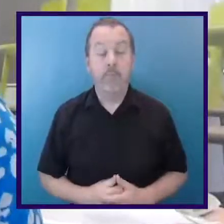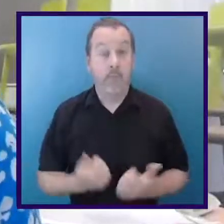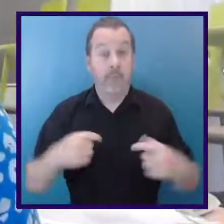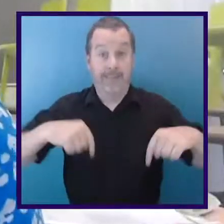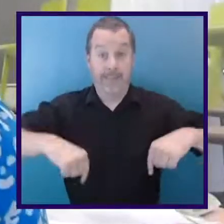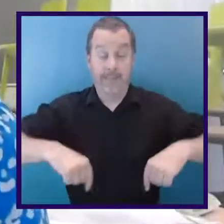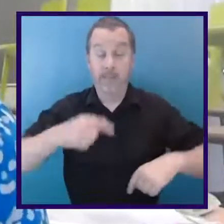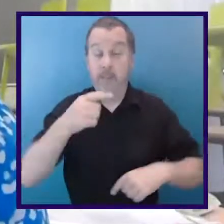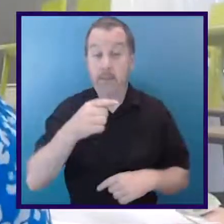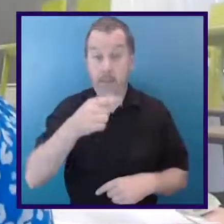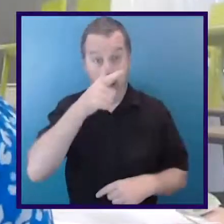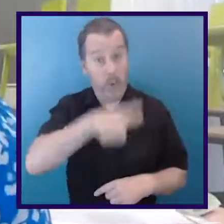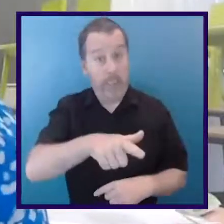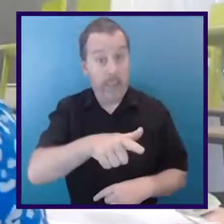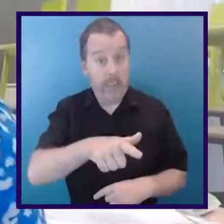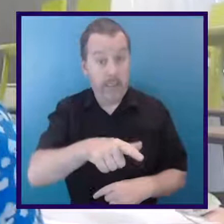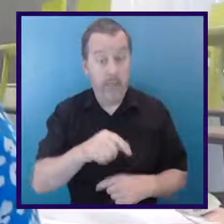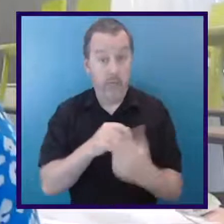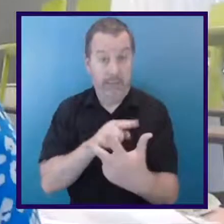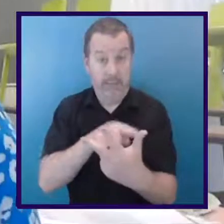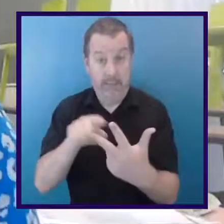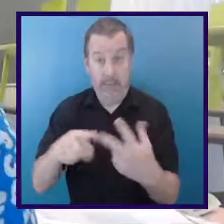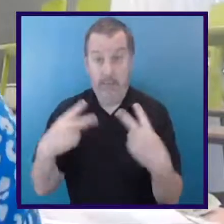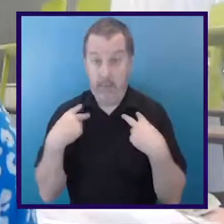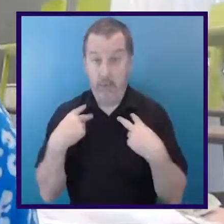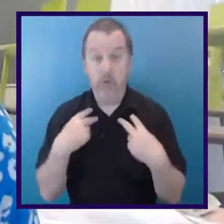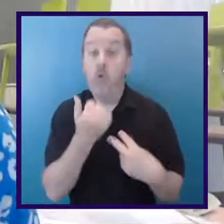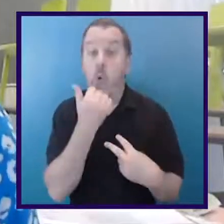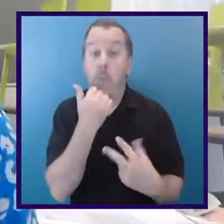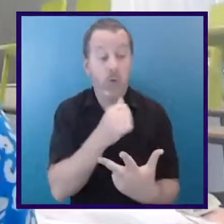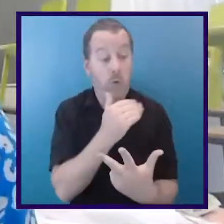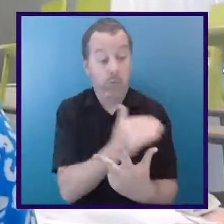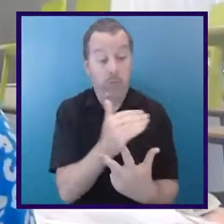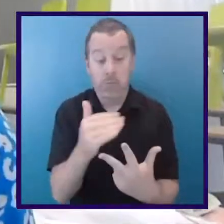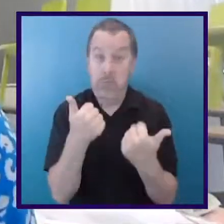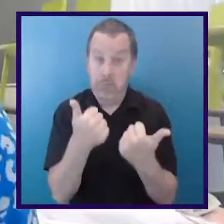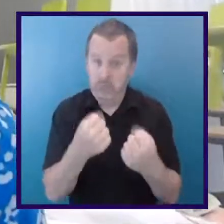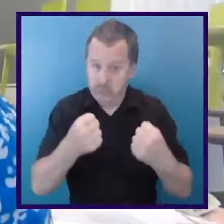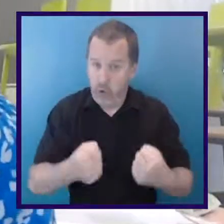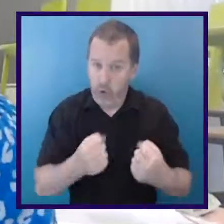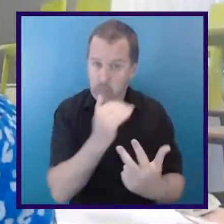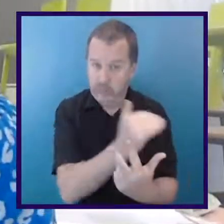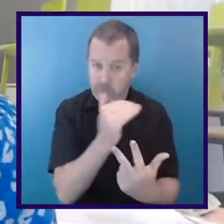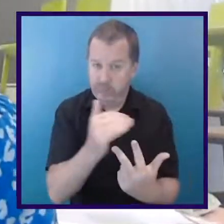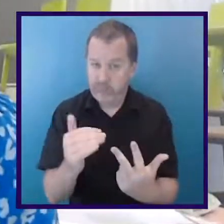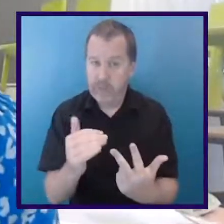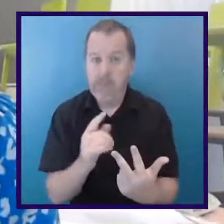I think we're very fortunate in St Paul's that our numbers in all three languages are still very strong.